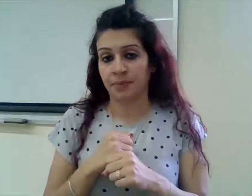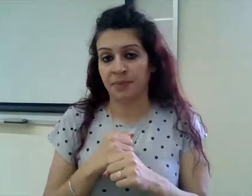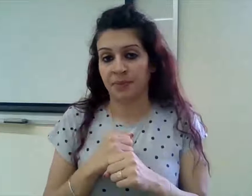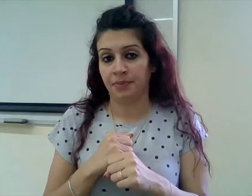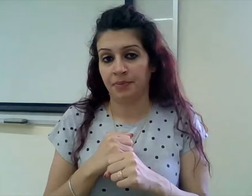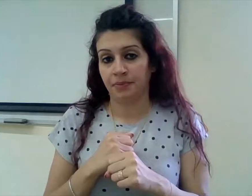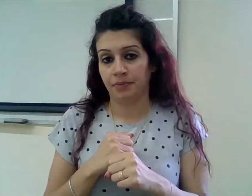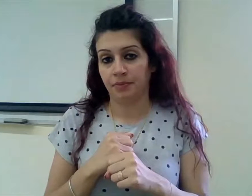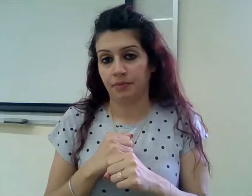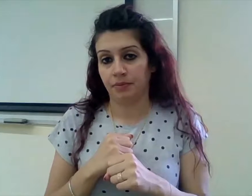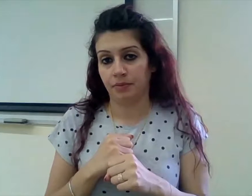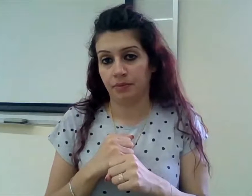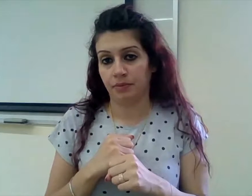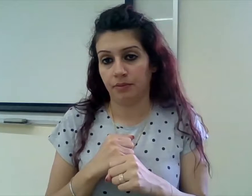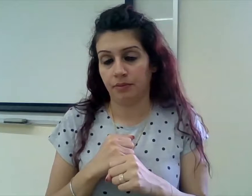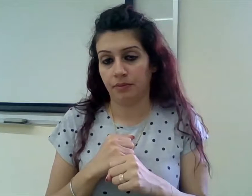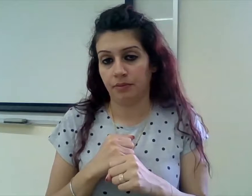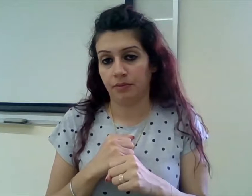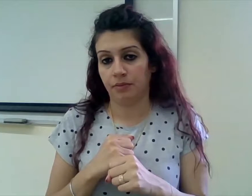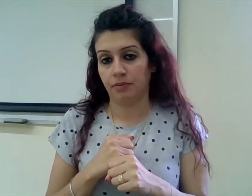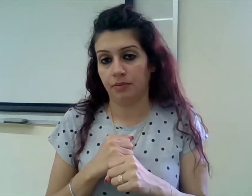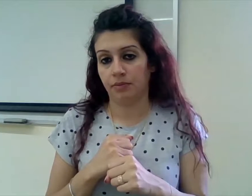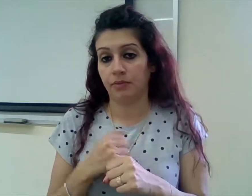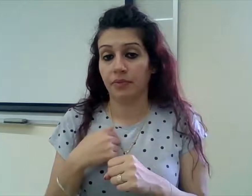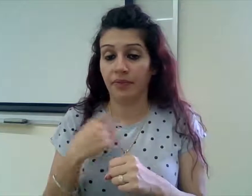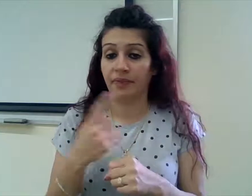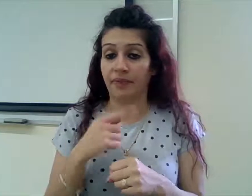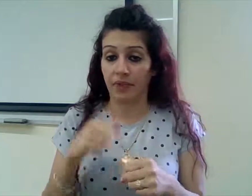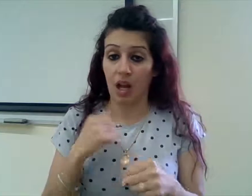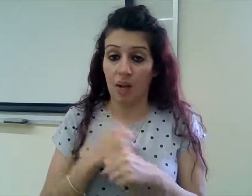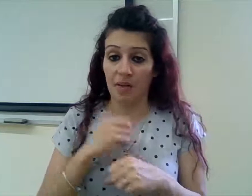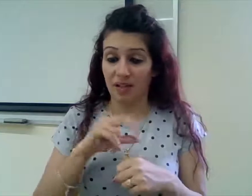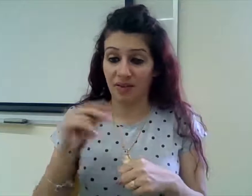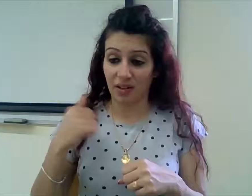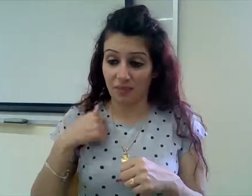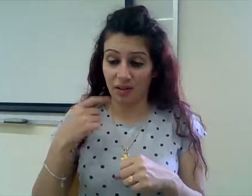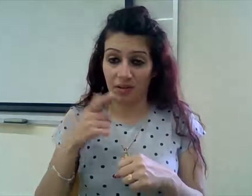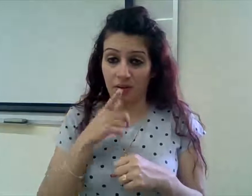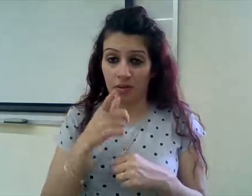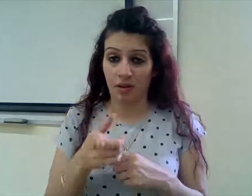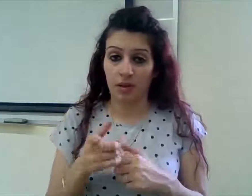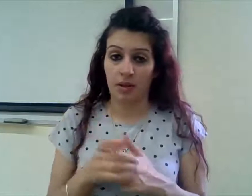supporting learners with specific learning needs and so we would rely on